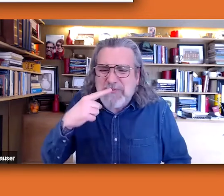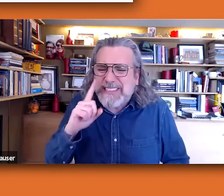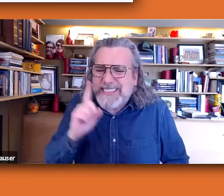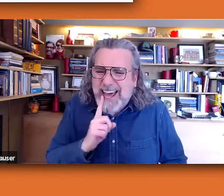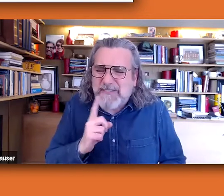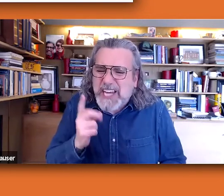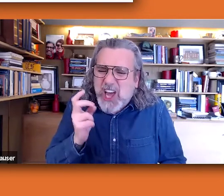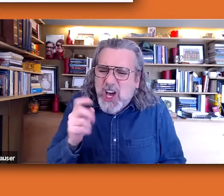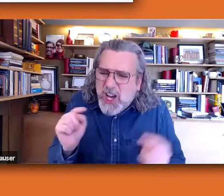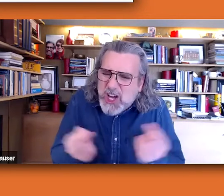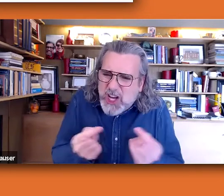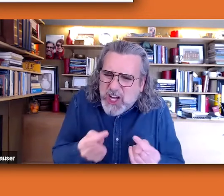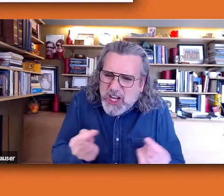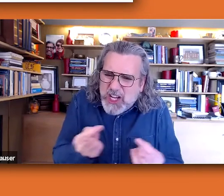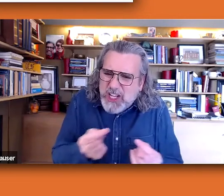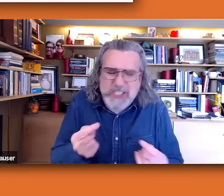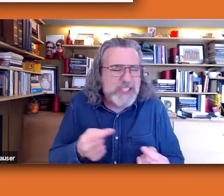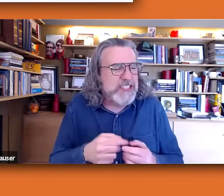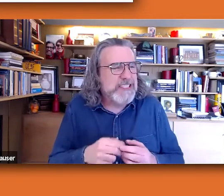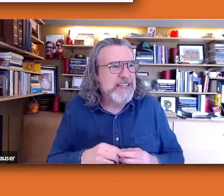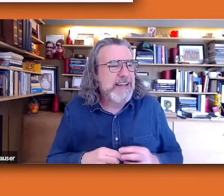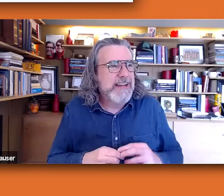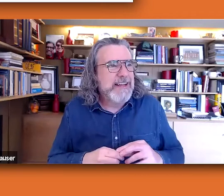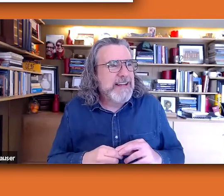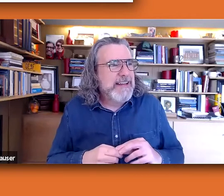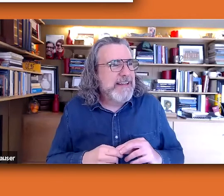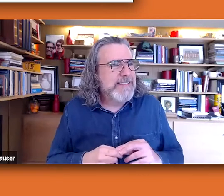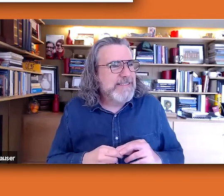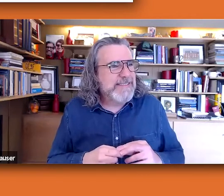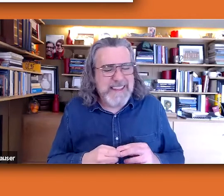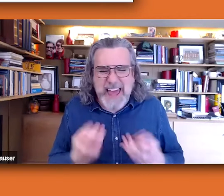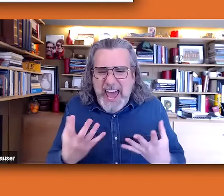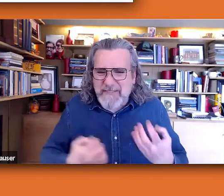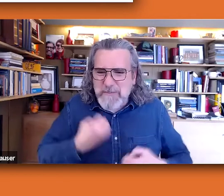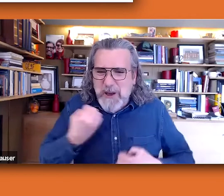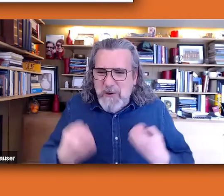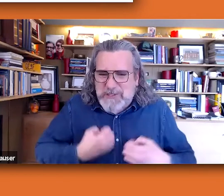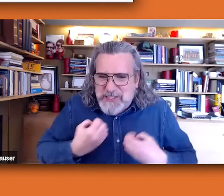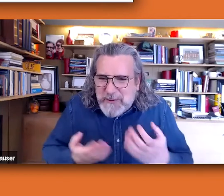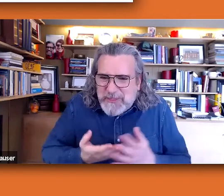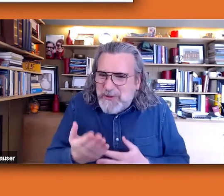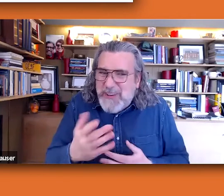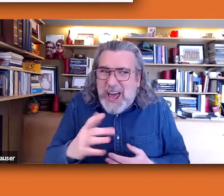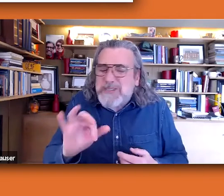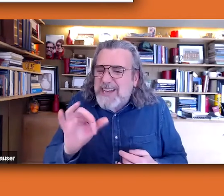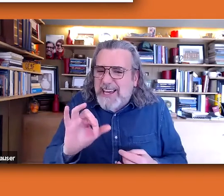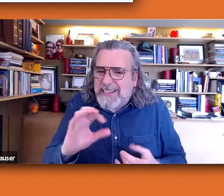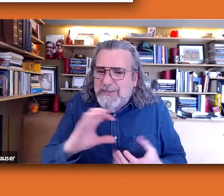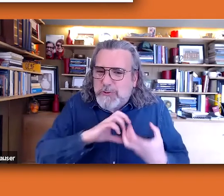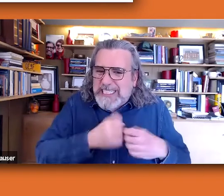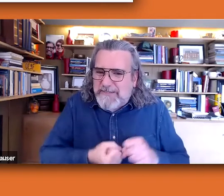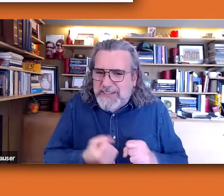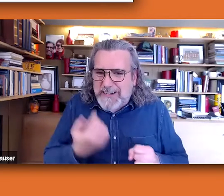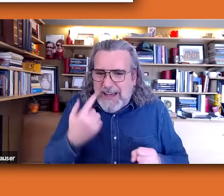It doesn't matter if you're hearing or you're deaf. It hurts to have that type of rejection. It's an emotional process.